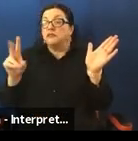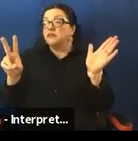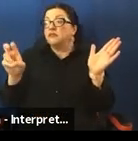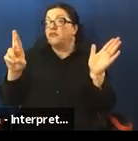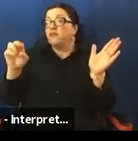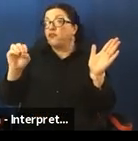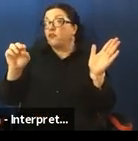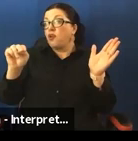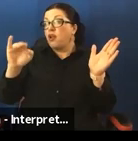Jason Williams: Or were in care.